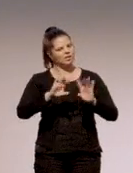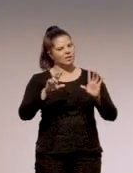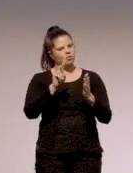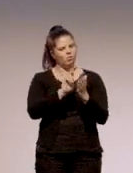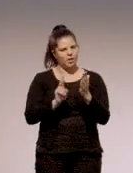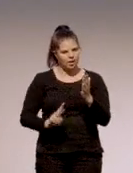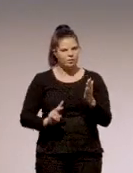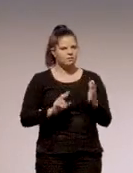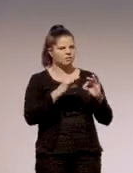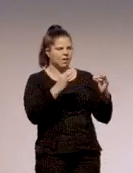their process.